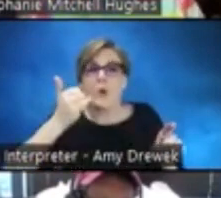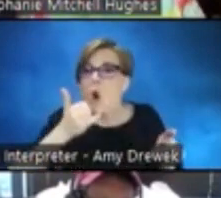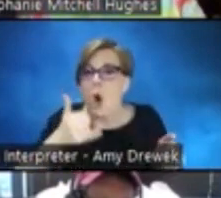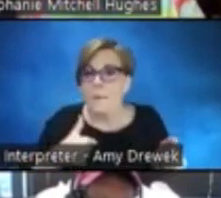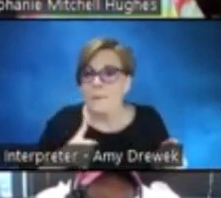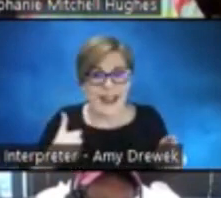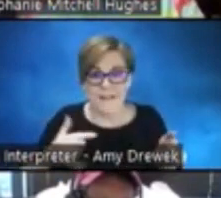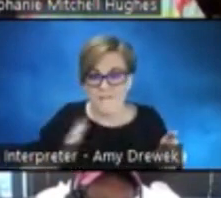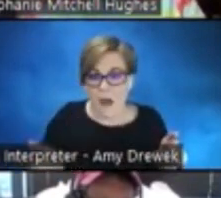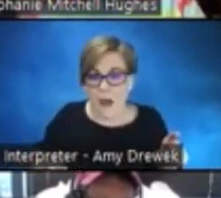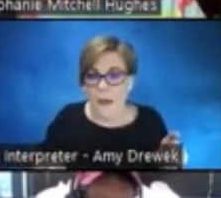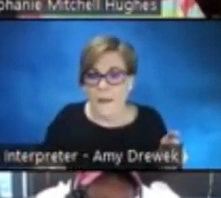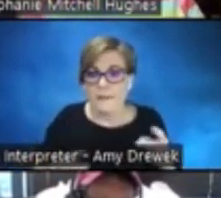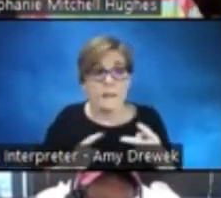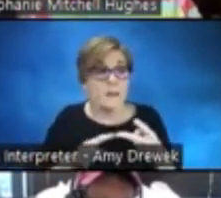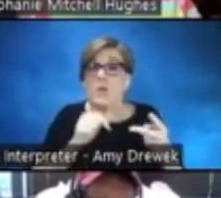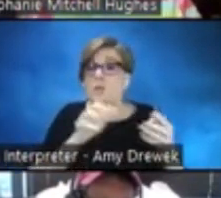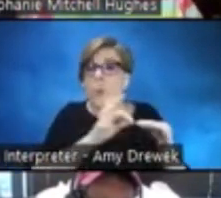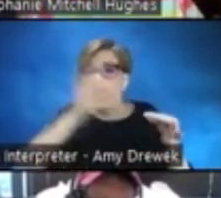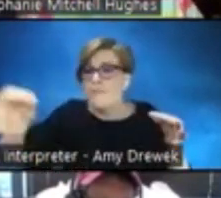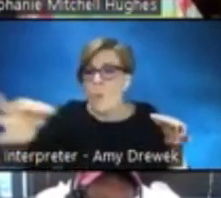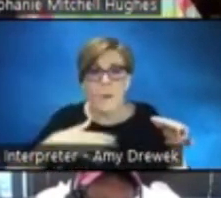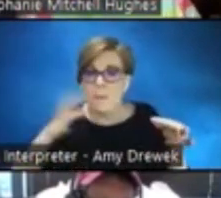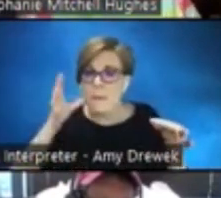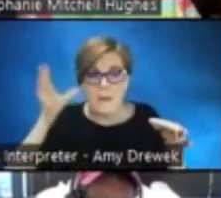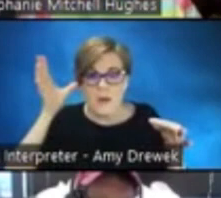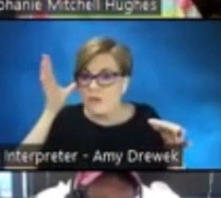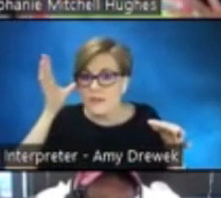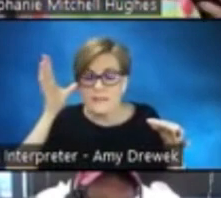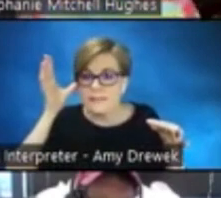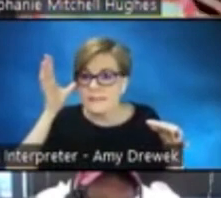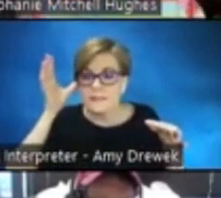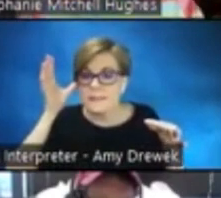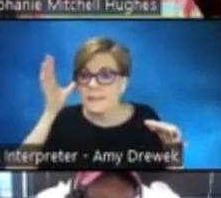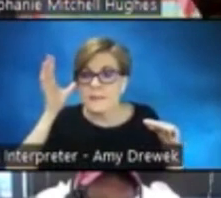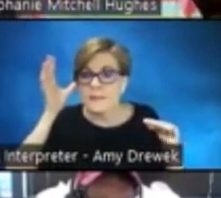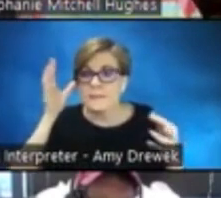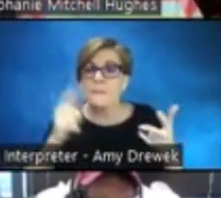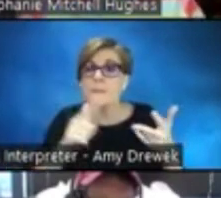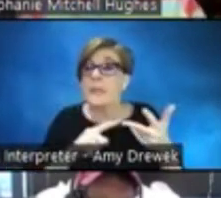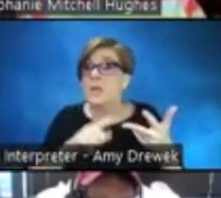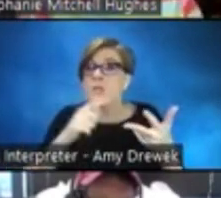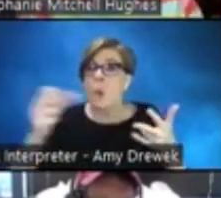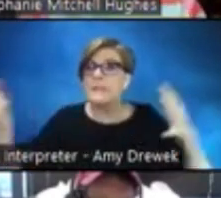DON'T SEND THIS TO MY PARENTS AND DON'T START SENDING ME TO MY